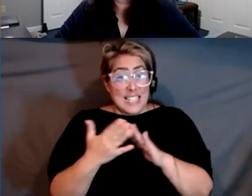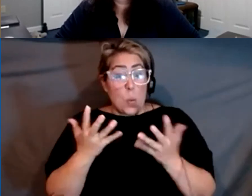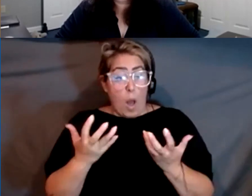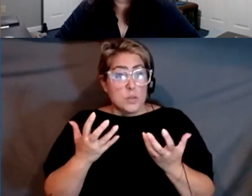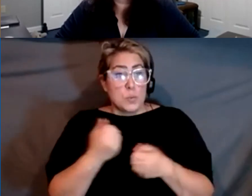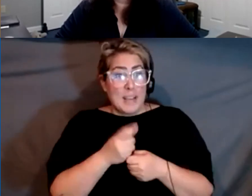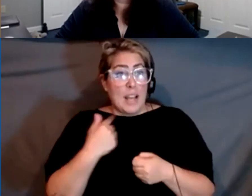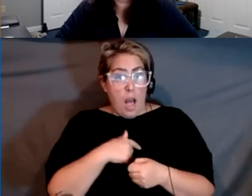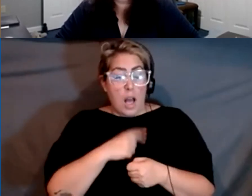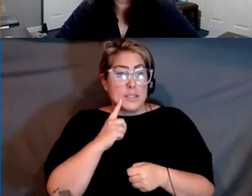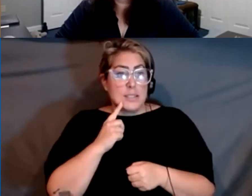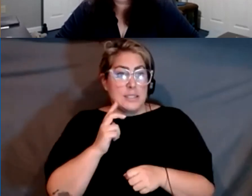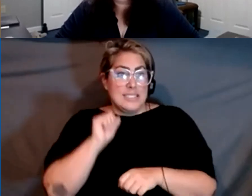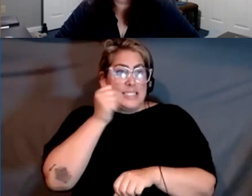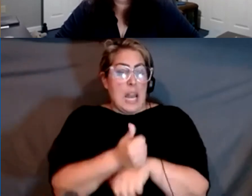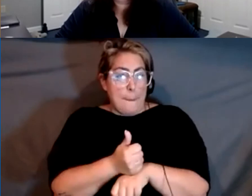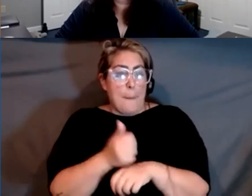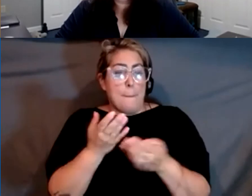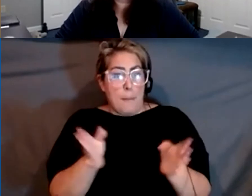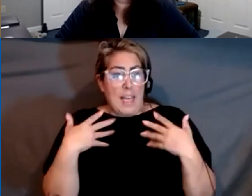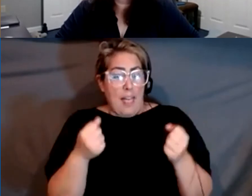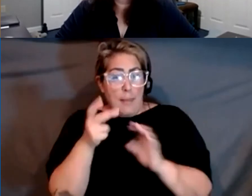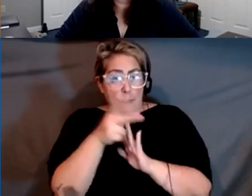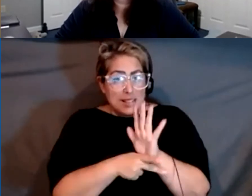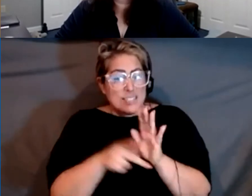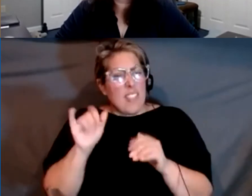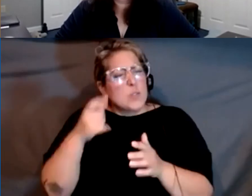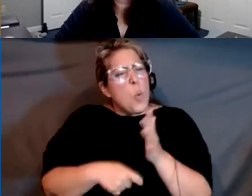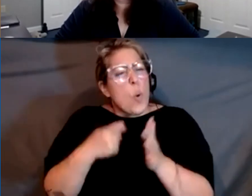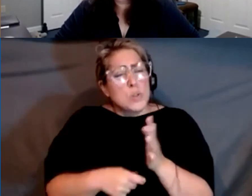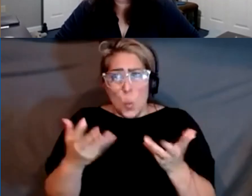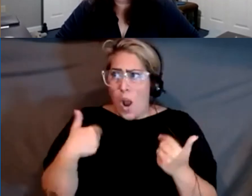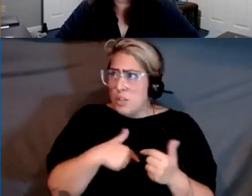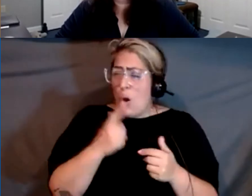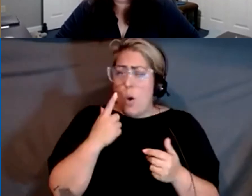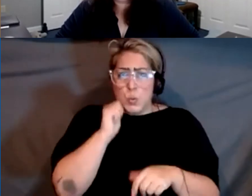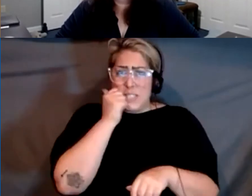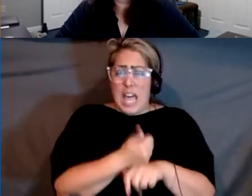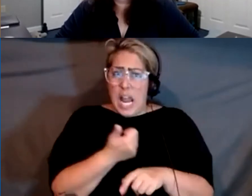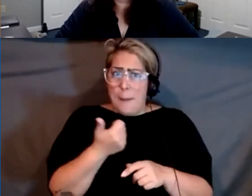there's a cost to that and they should be supported. It costs money to train staff and put people